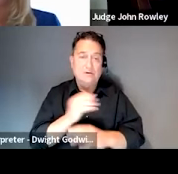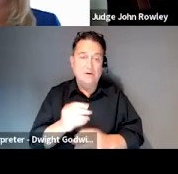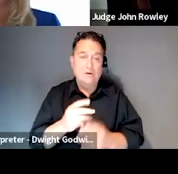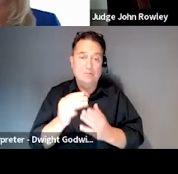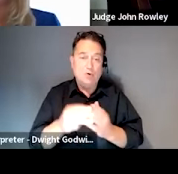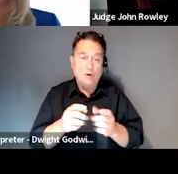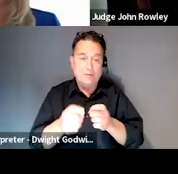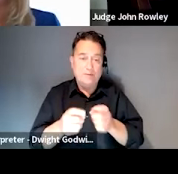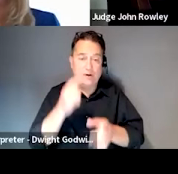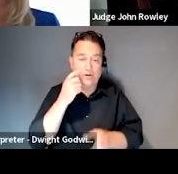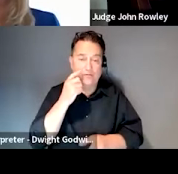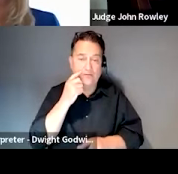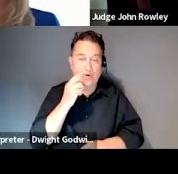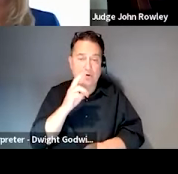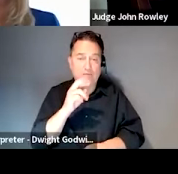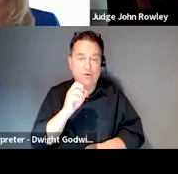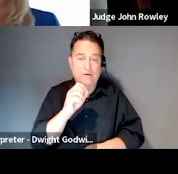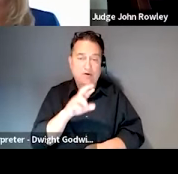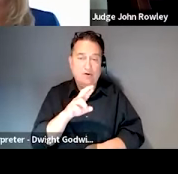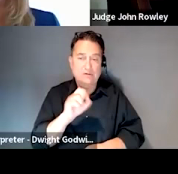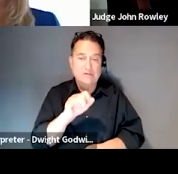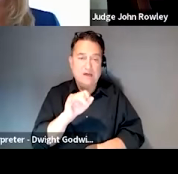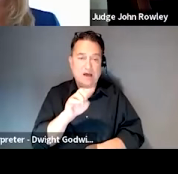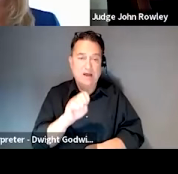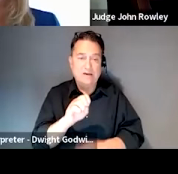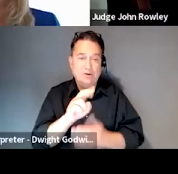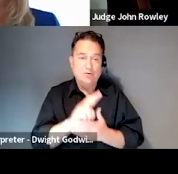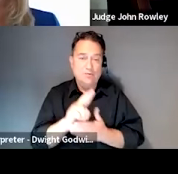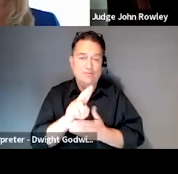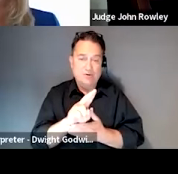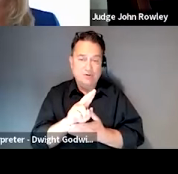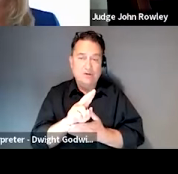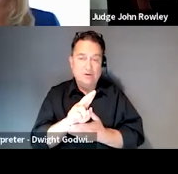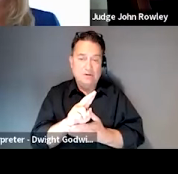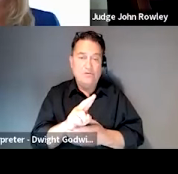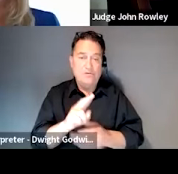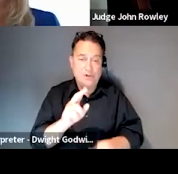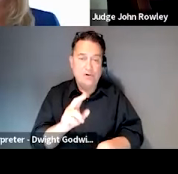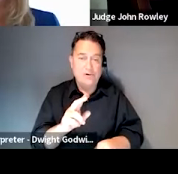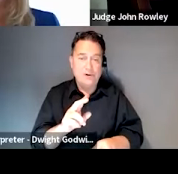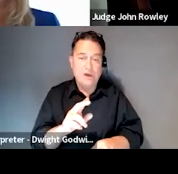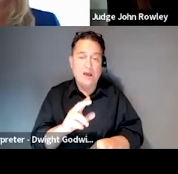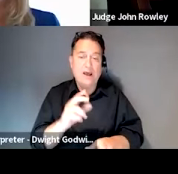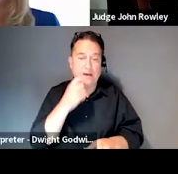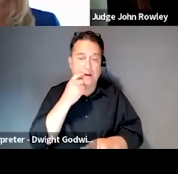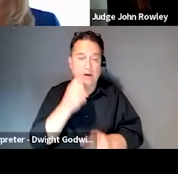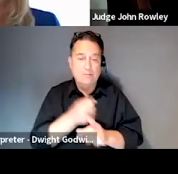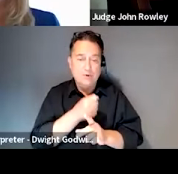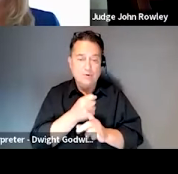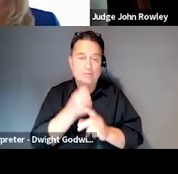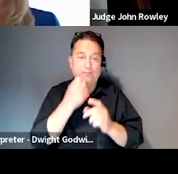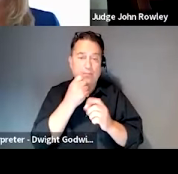for Riverside University Health System's behavioral health, substance abuse prevention and treatment programs.